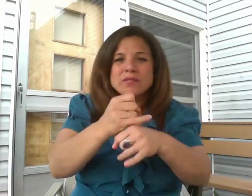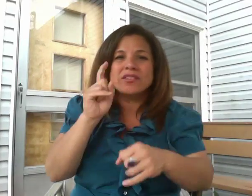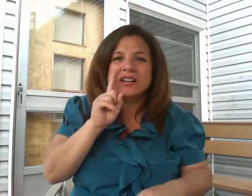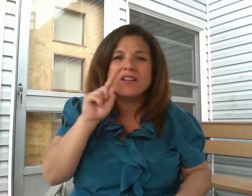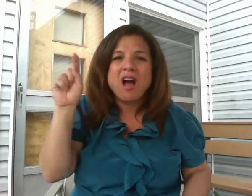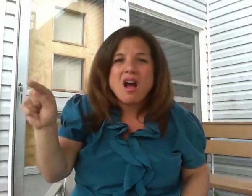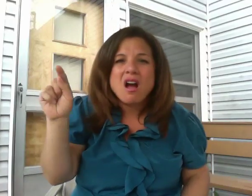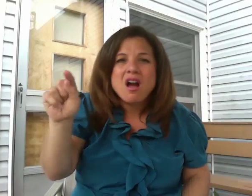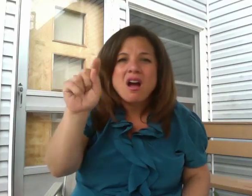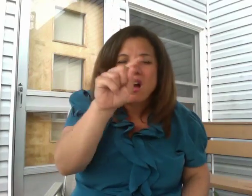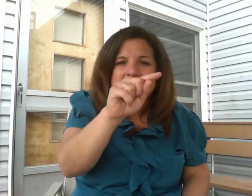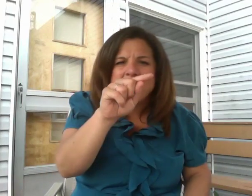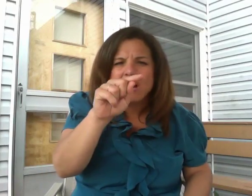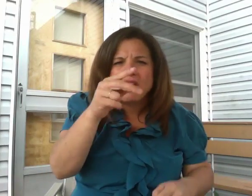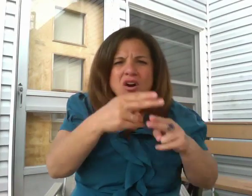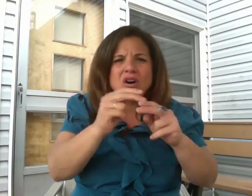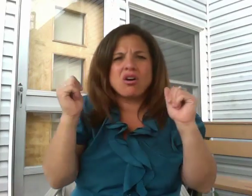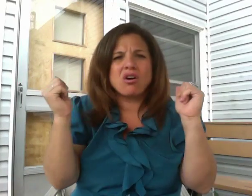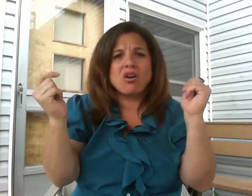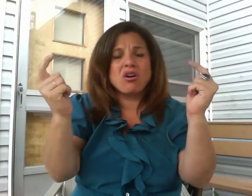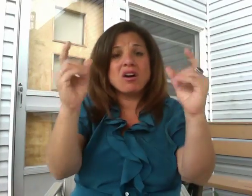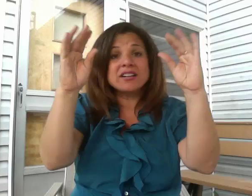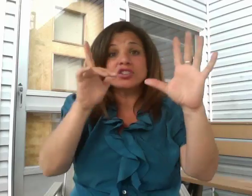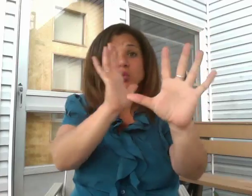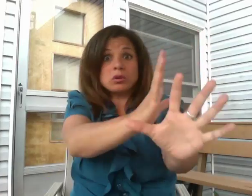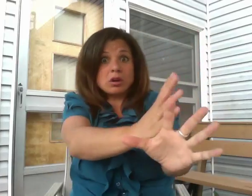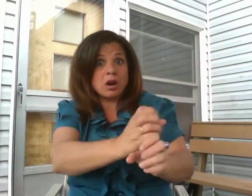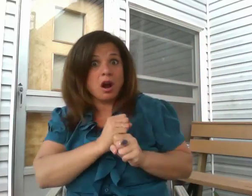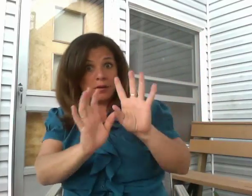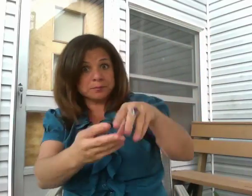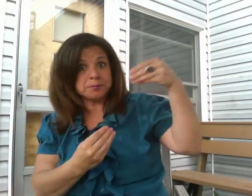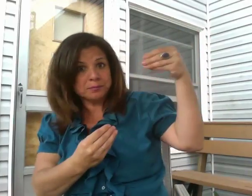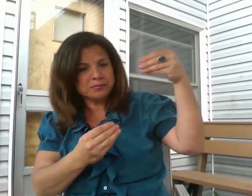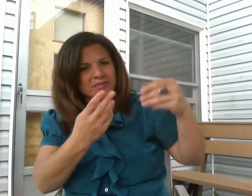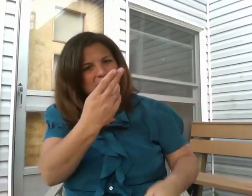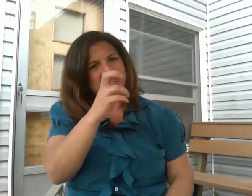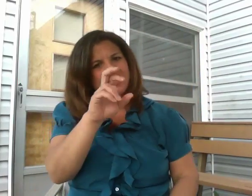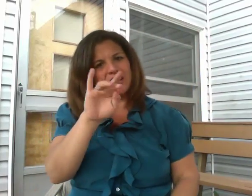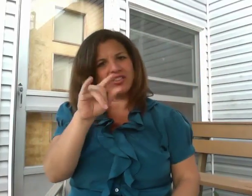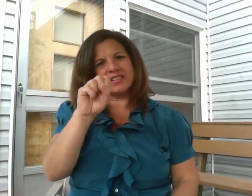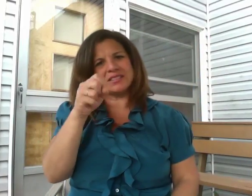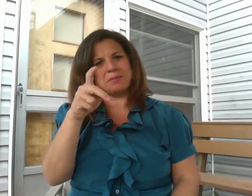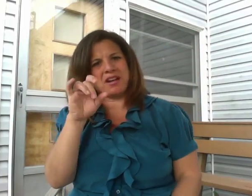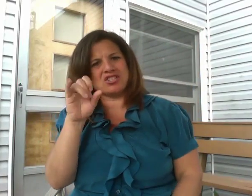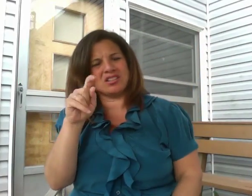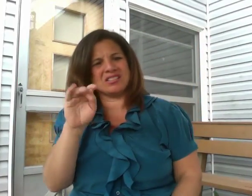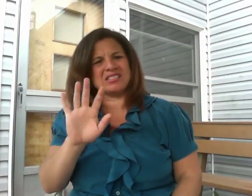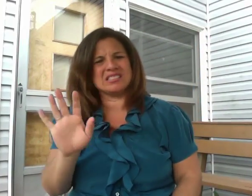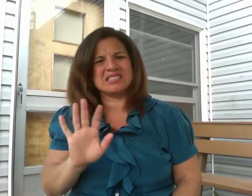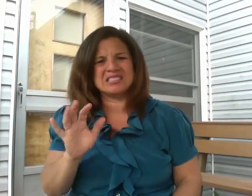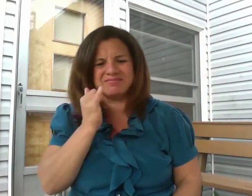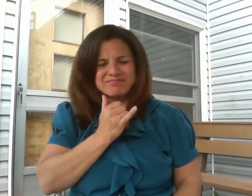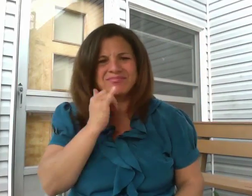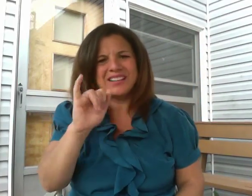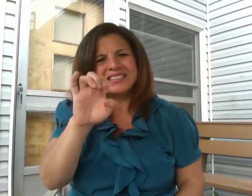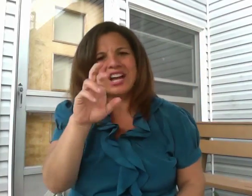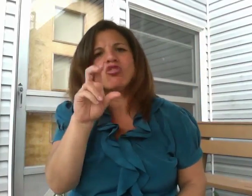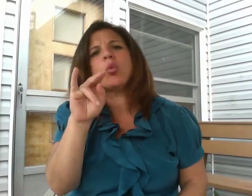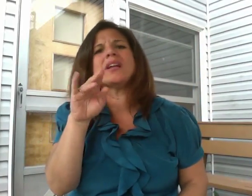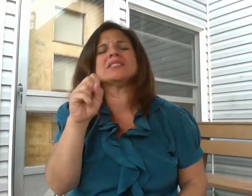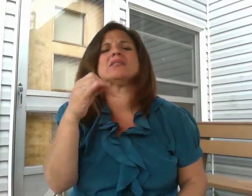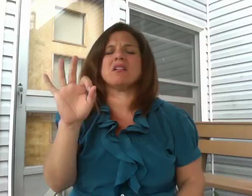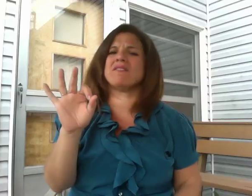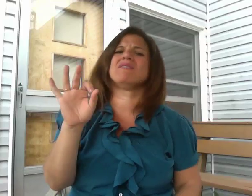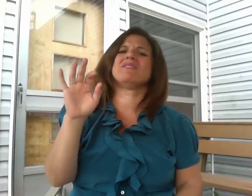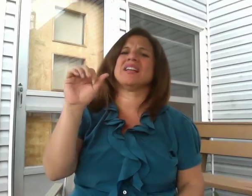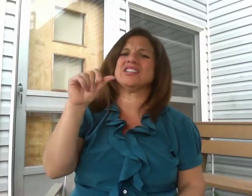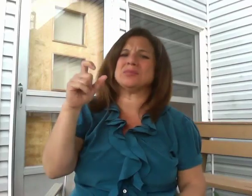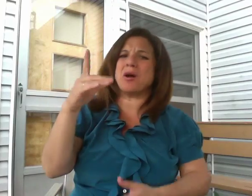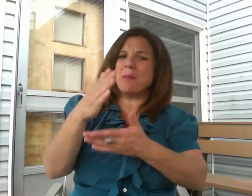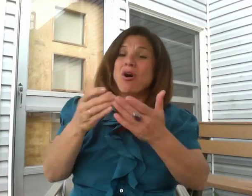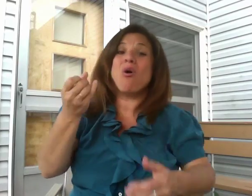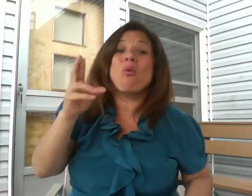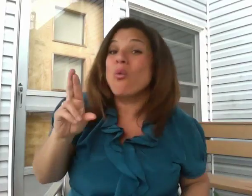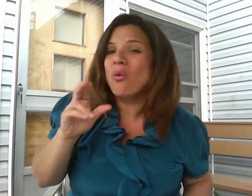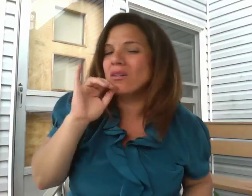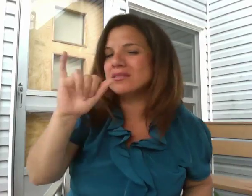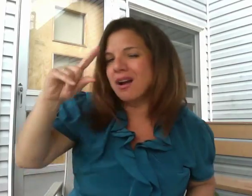Plus, Kansas School for the Deaf! These teachers who got the letter were also called hearing specialists. It is erroneous of AG Bell’s part OR